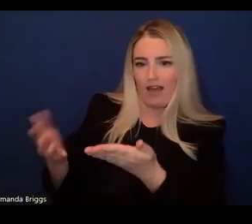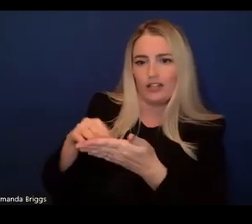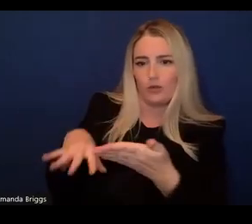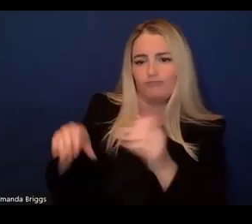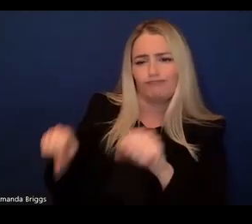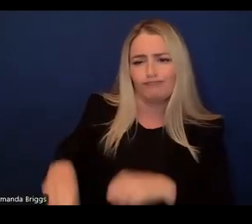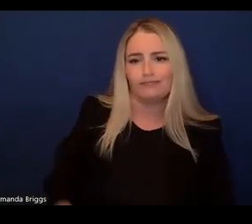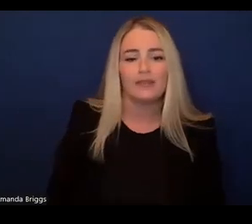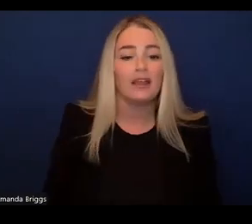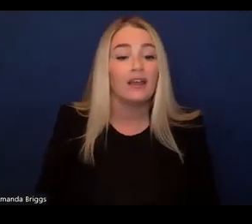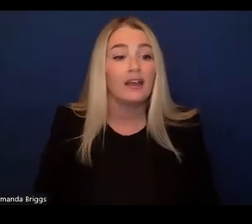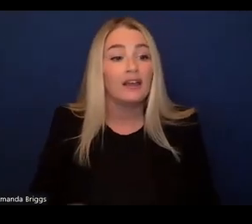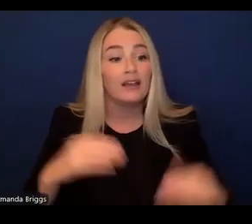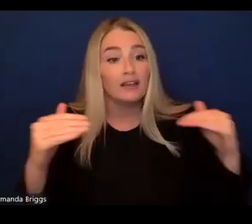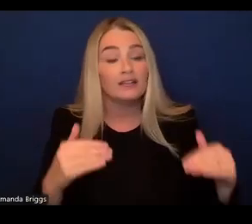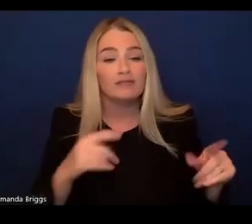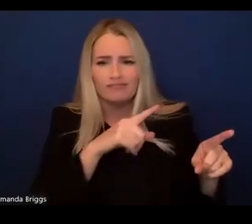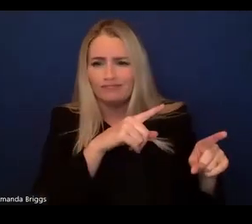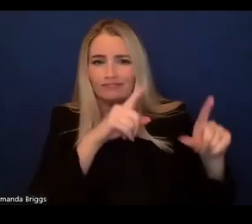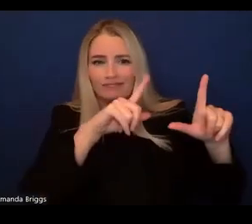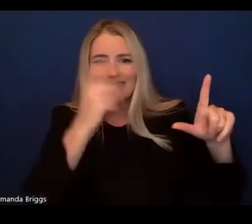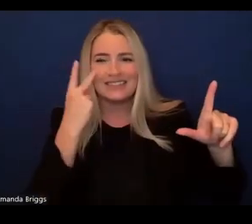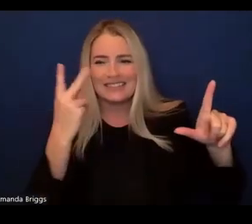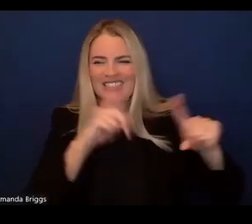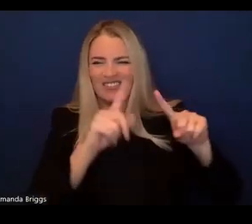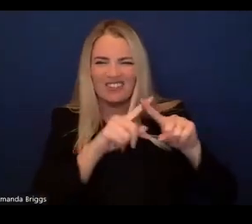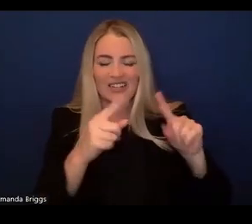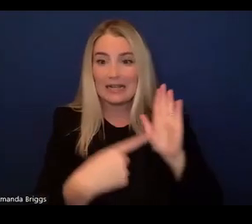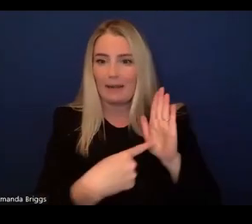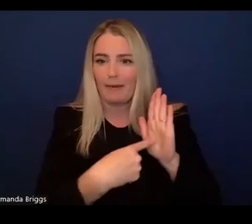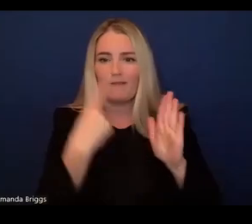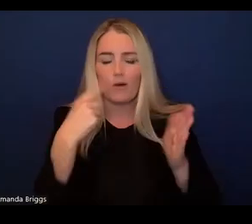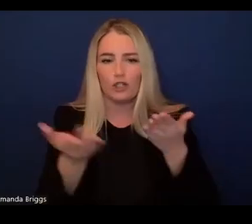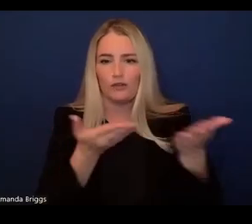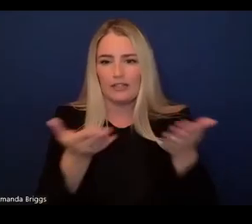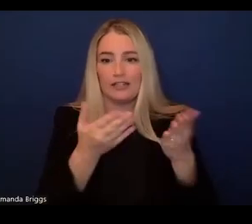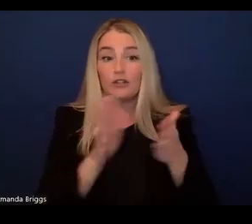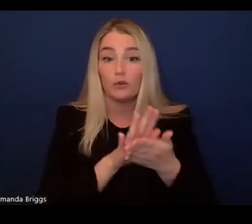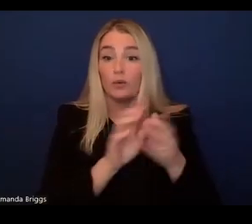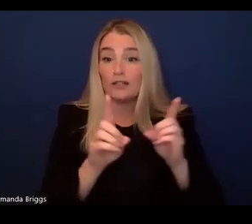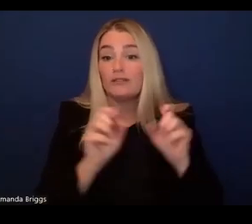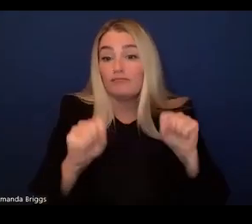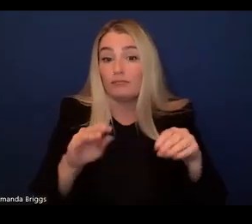Here we have some examples of services that, the school district can provide.